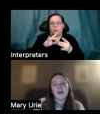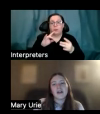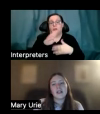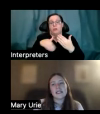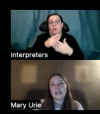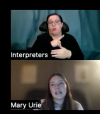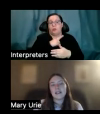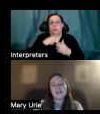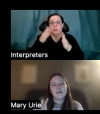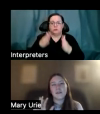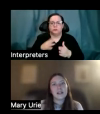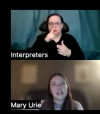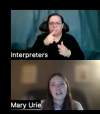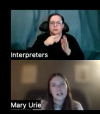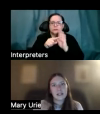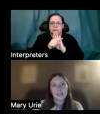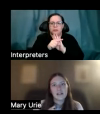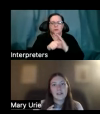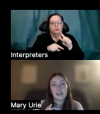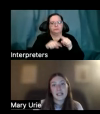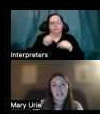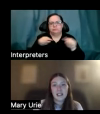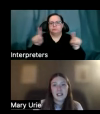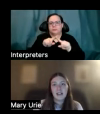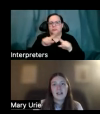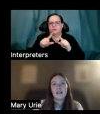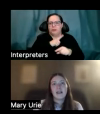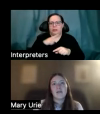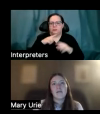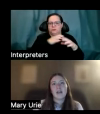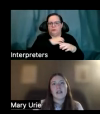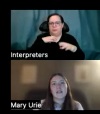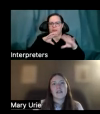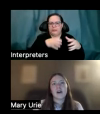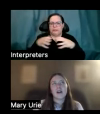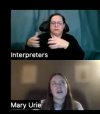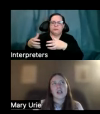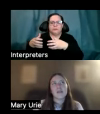are assigned to various legislative committees that talk